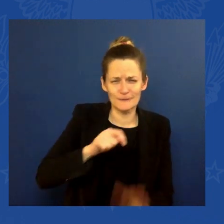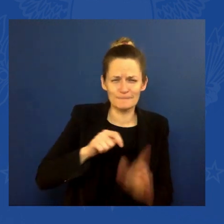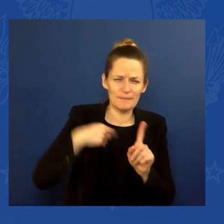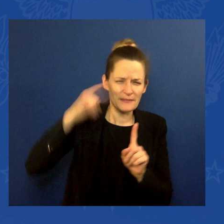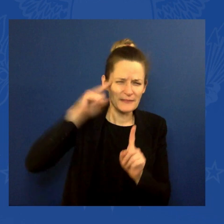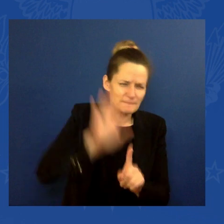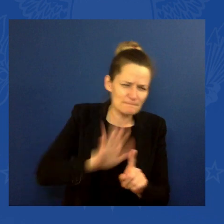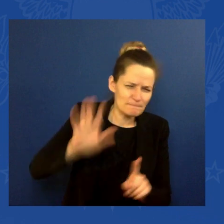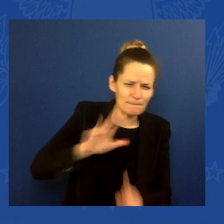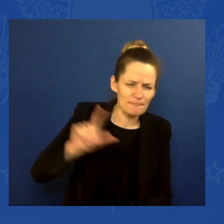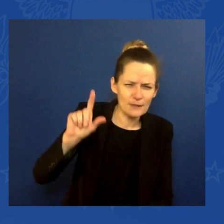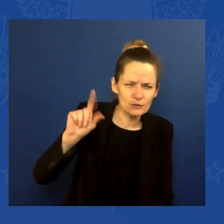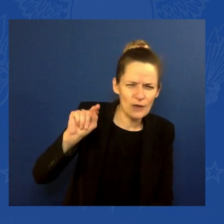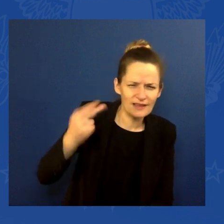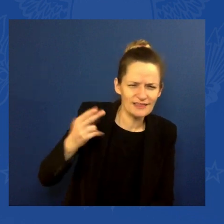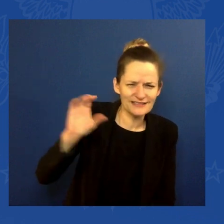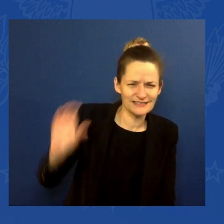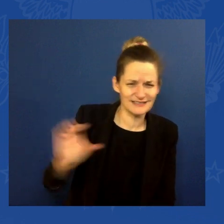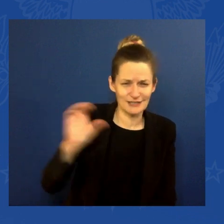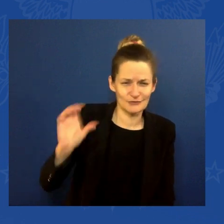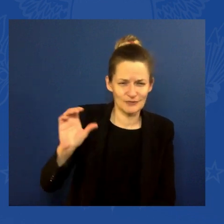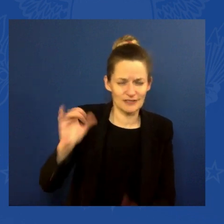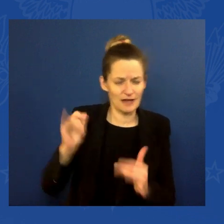but it's now a minority neighborhood; it's in trouble.